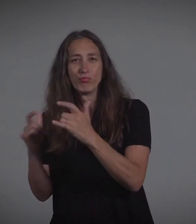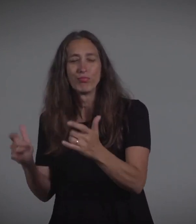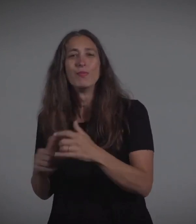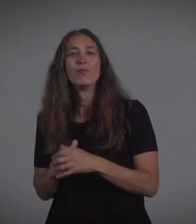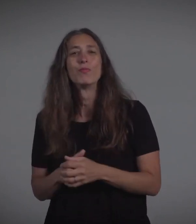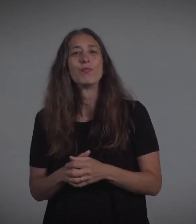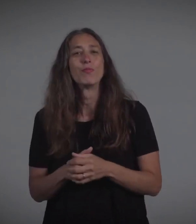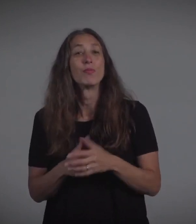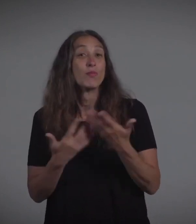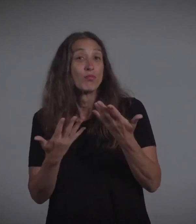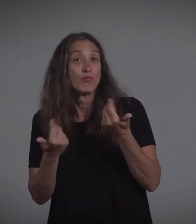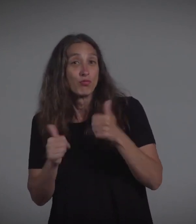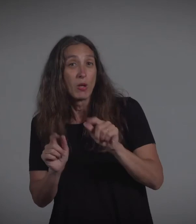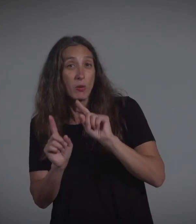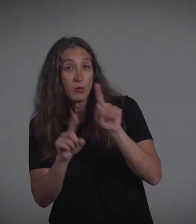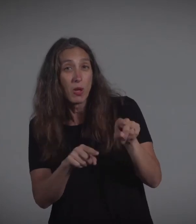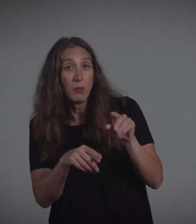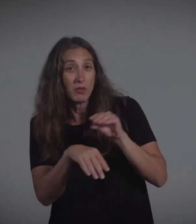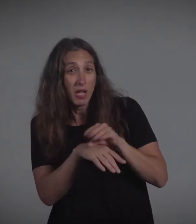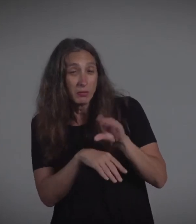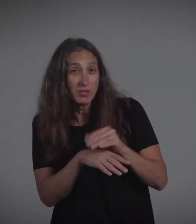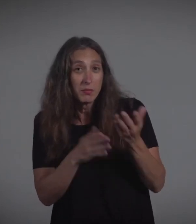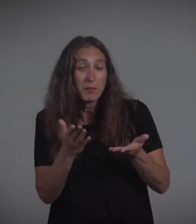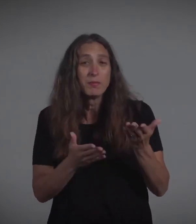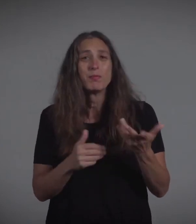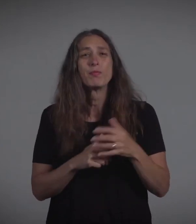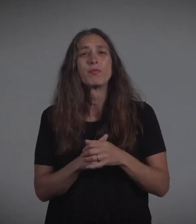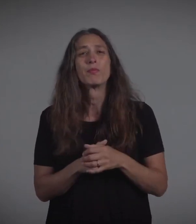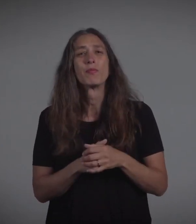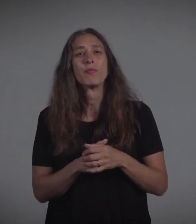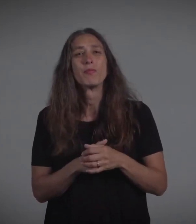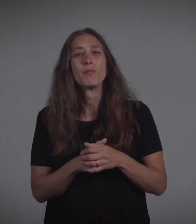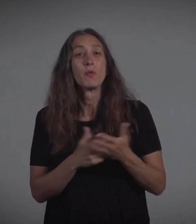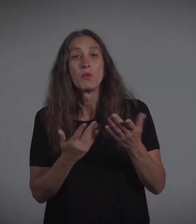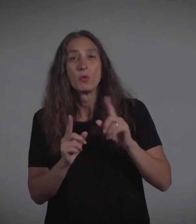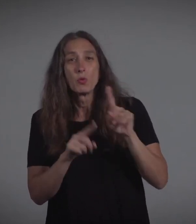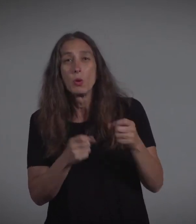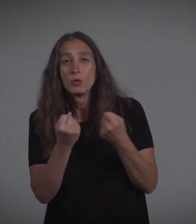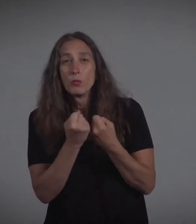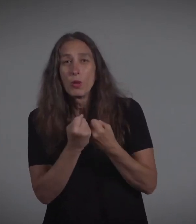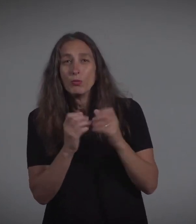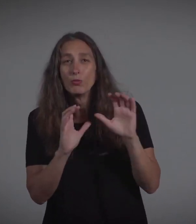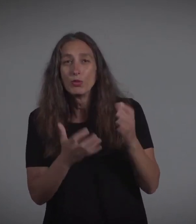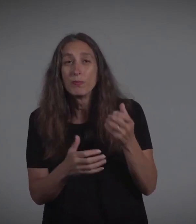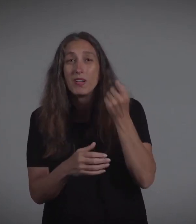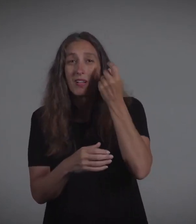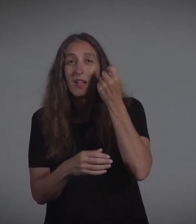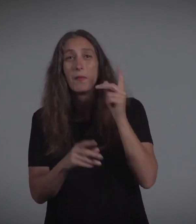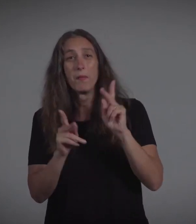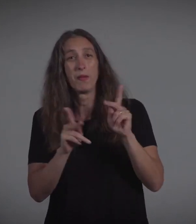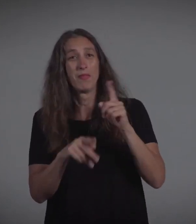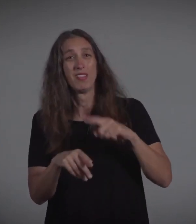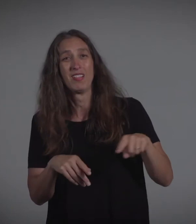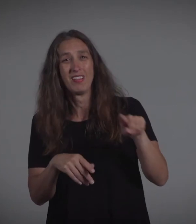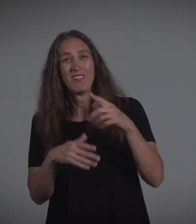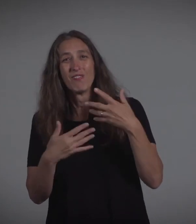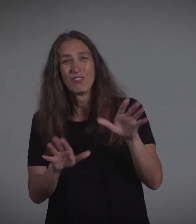etc. You can go to counseling. There are support groups with other people who have gone through abuse.